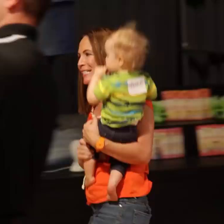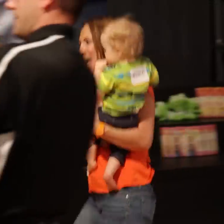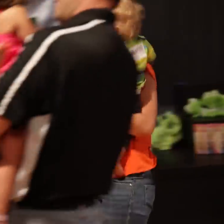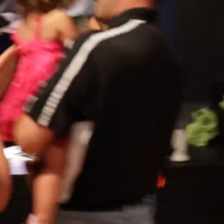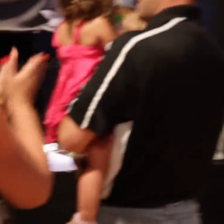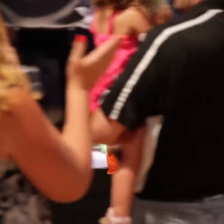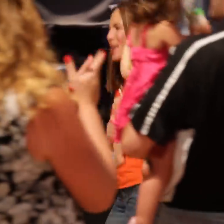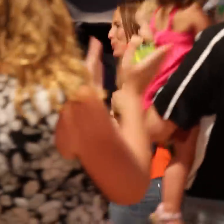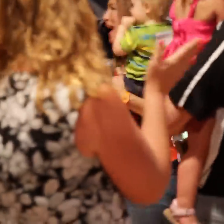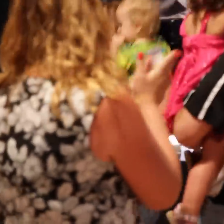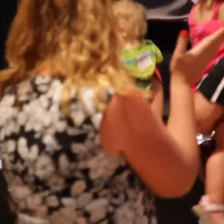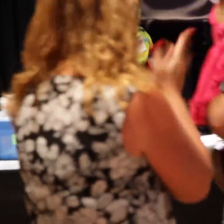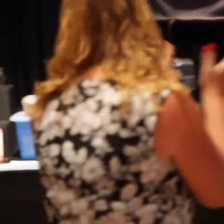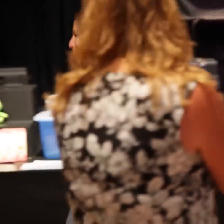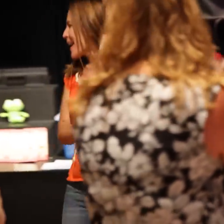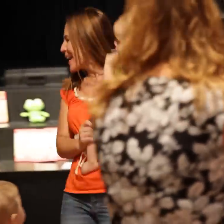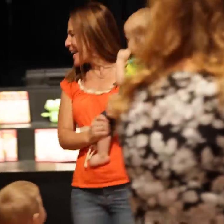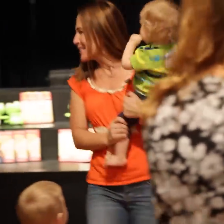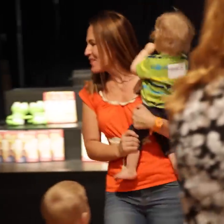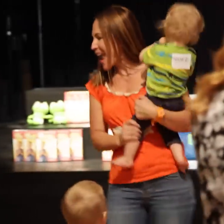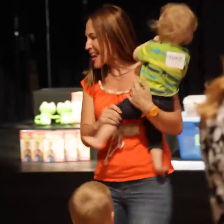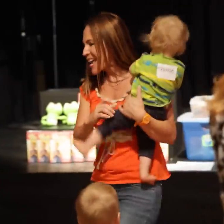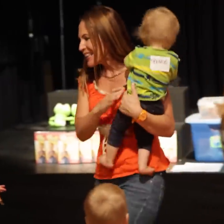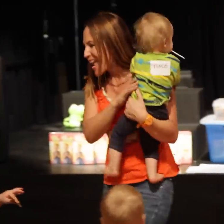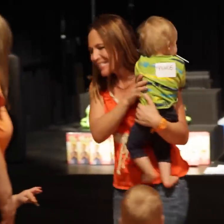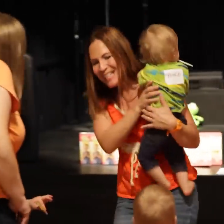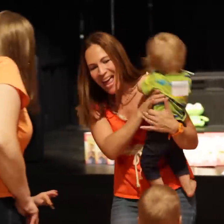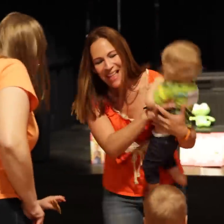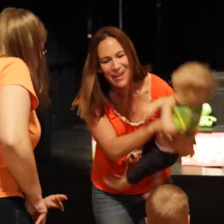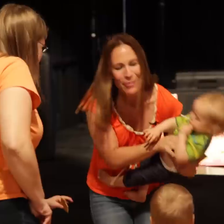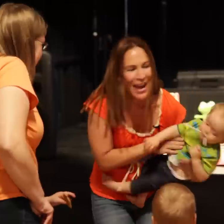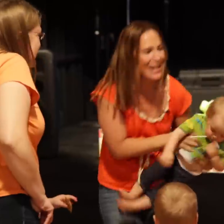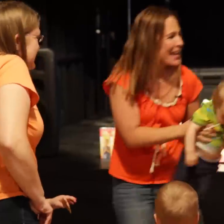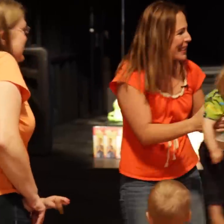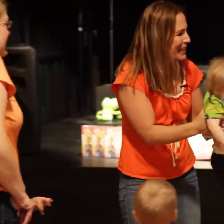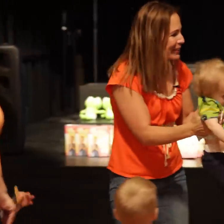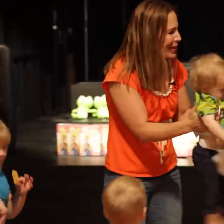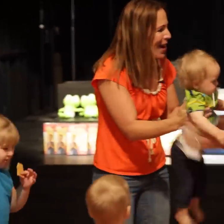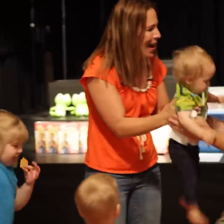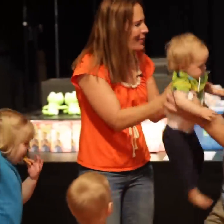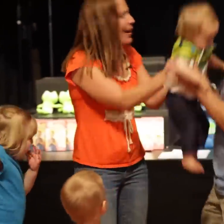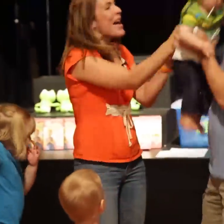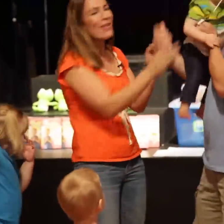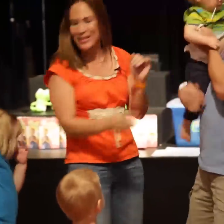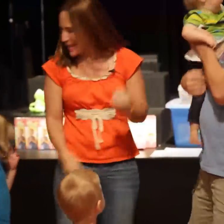Let's celebrate I'm your biggest fan Let's celebrate Let's run around